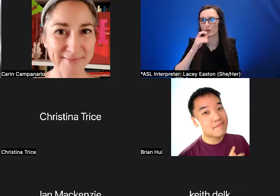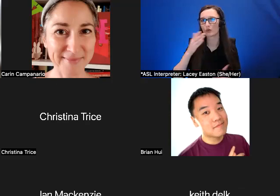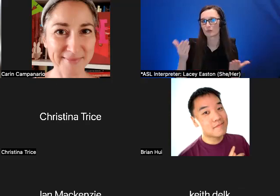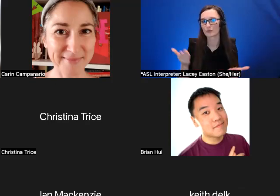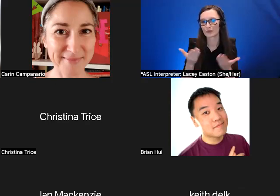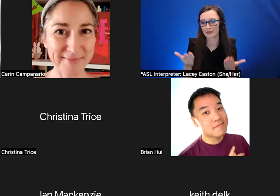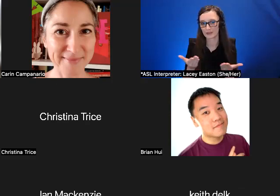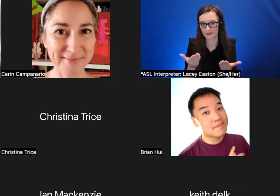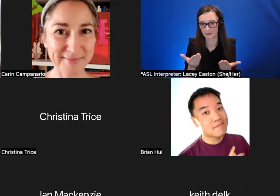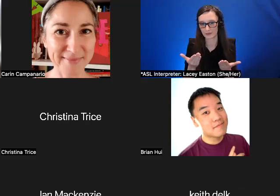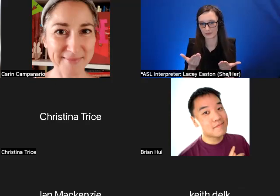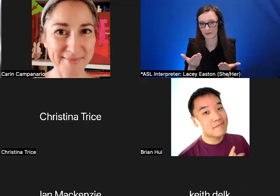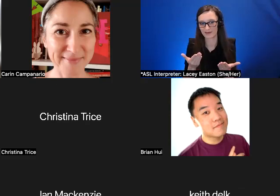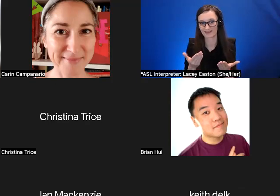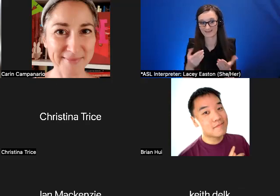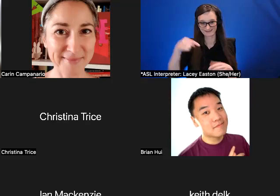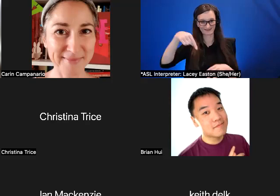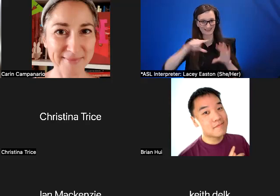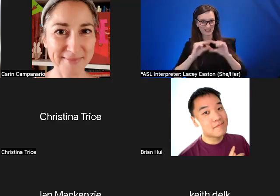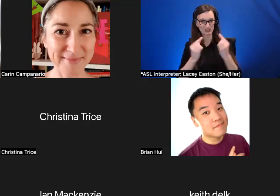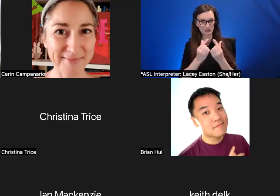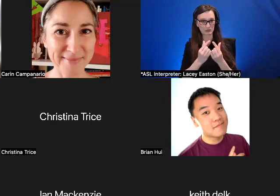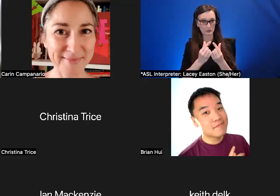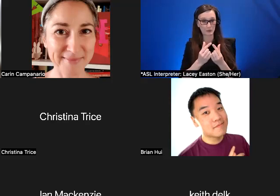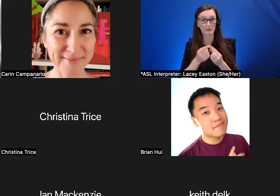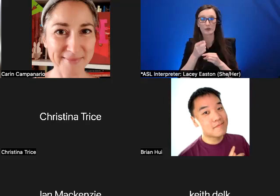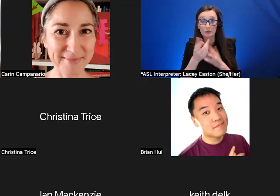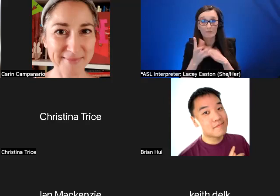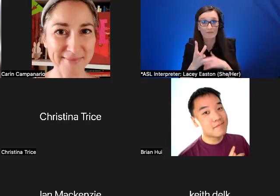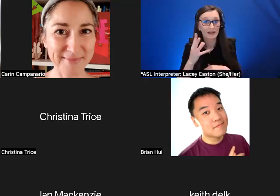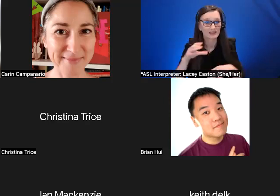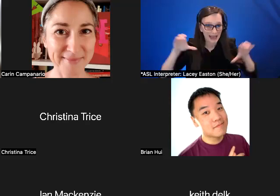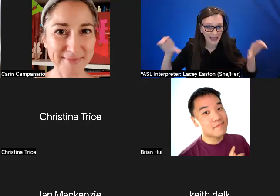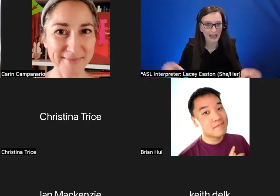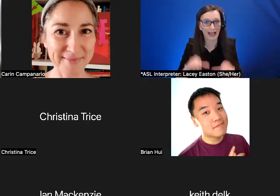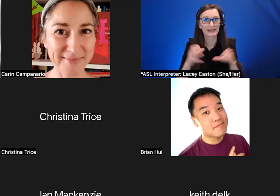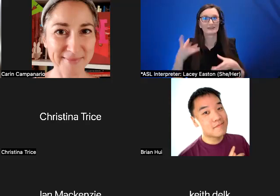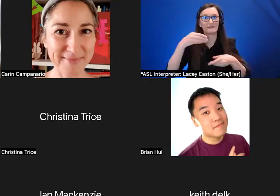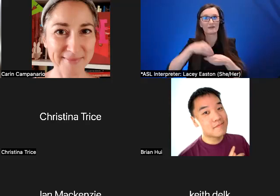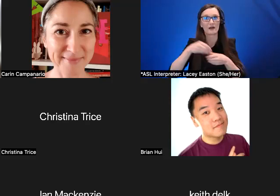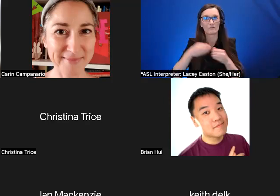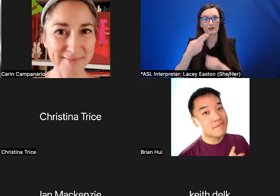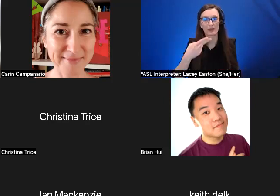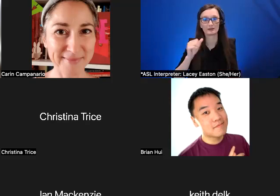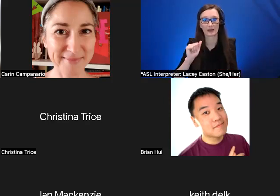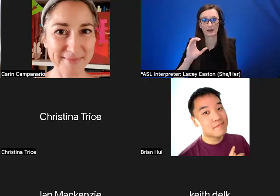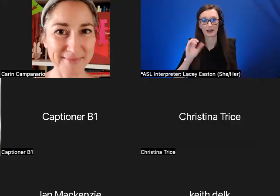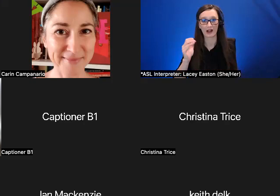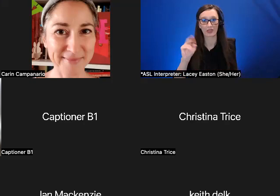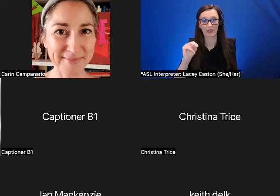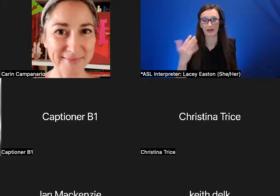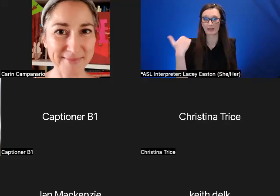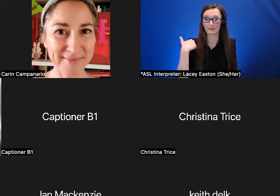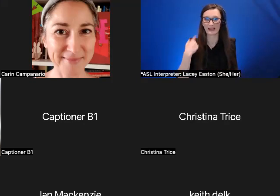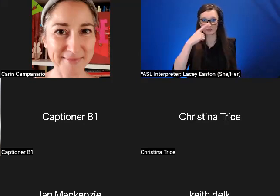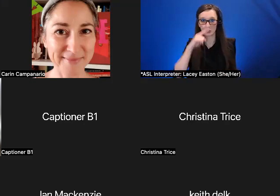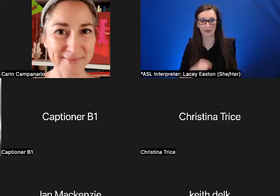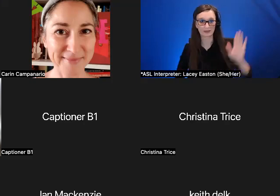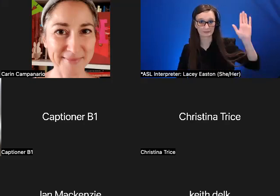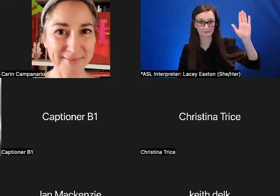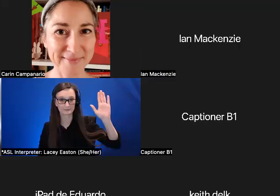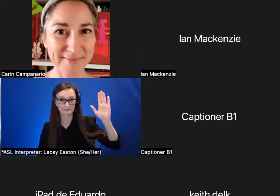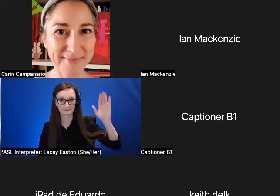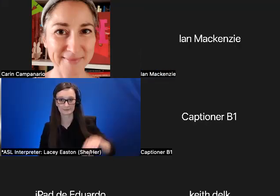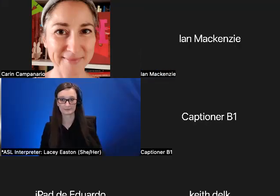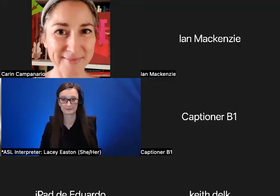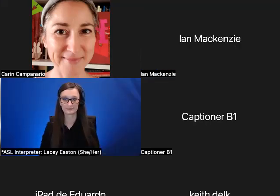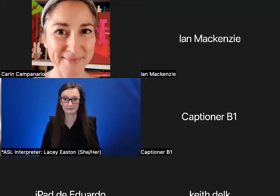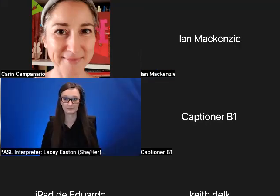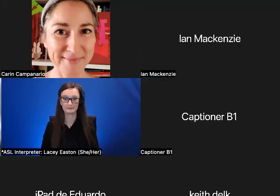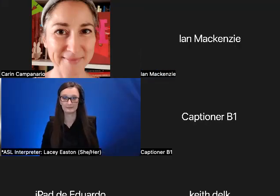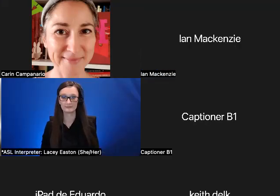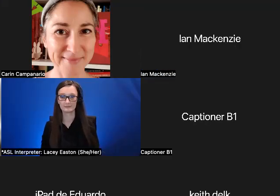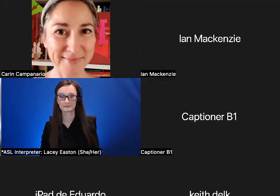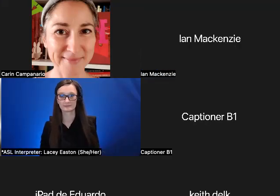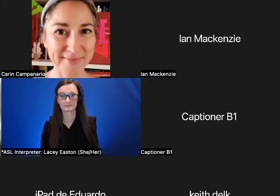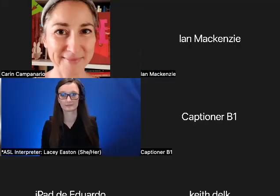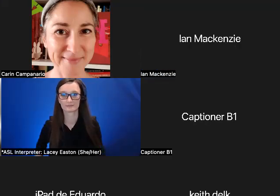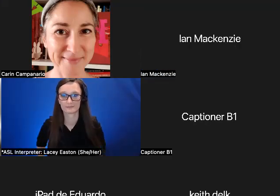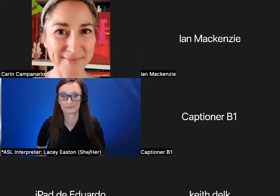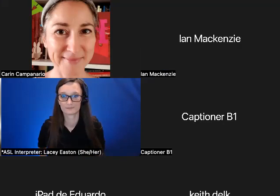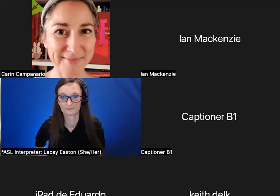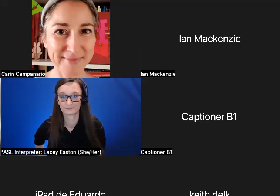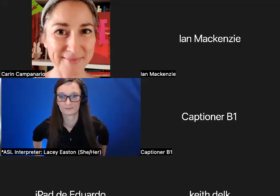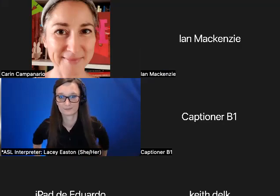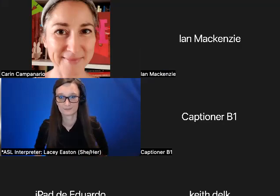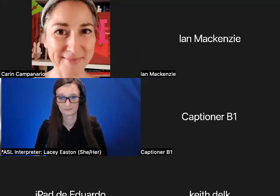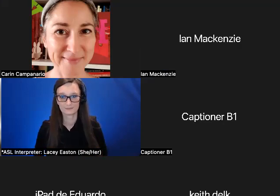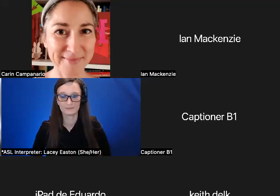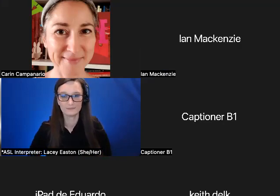this group has actively participated in Hackathon in the past. Can I see a show of hands? I see four